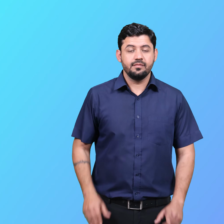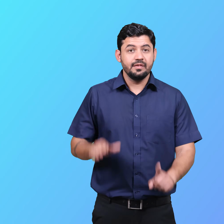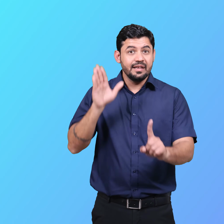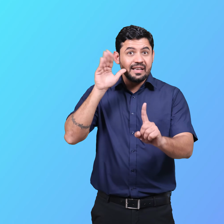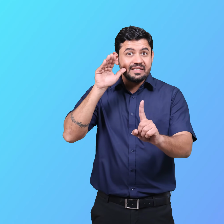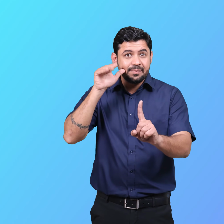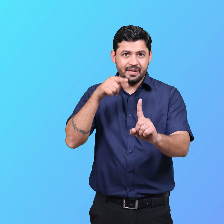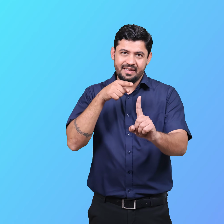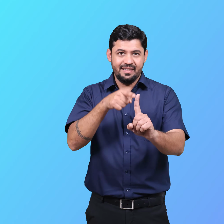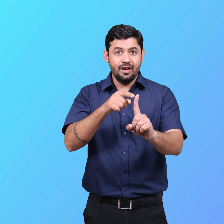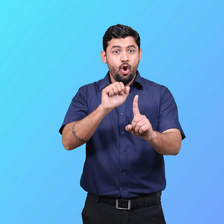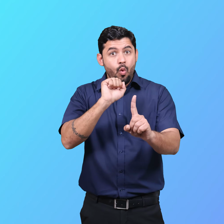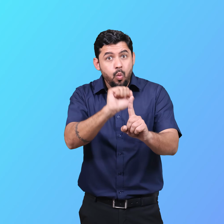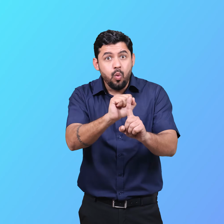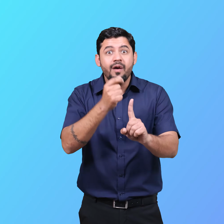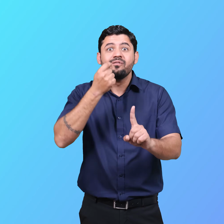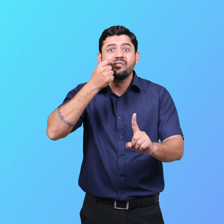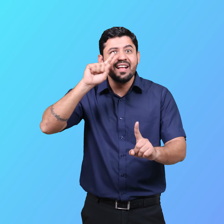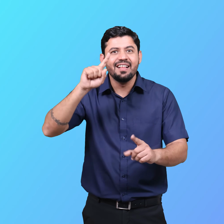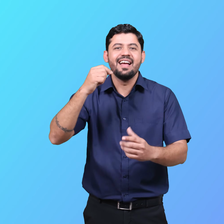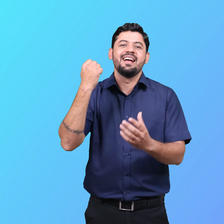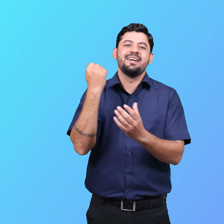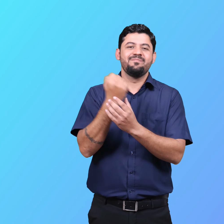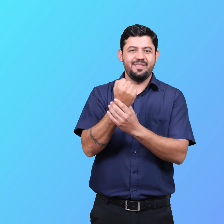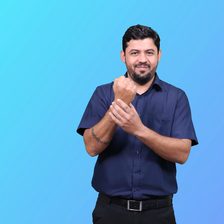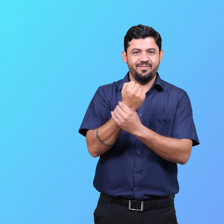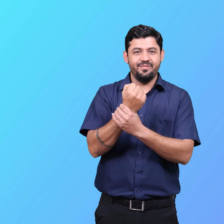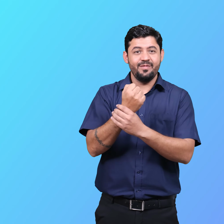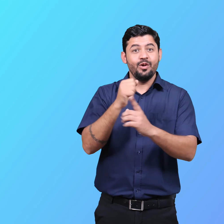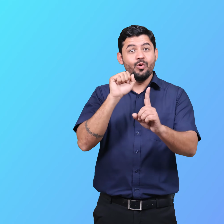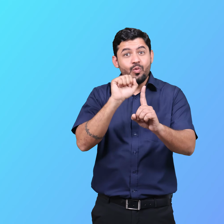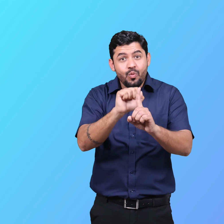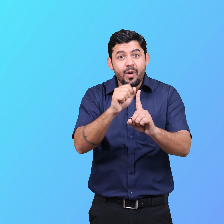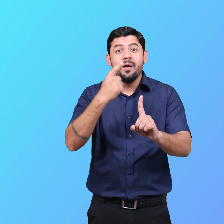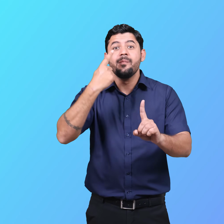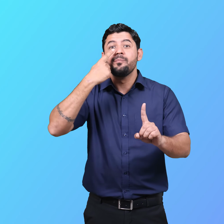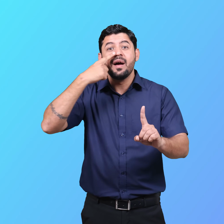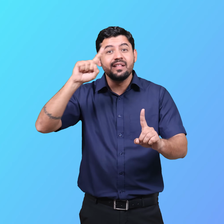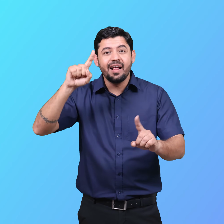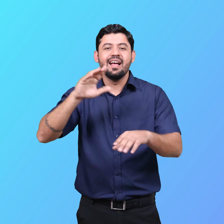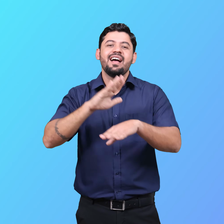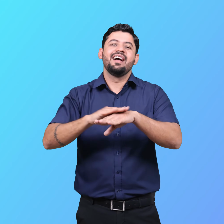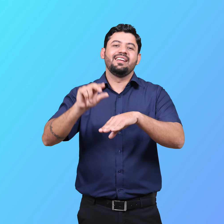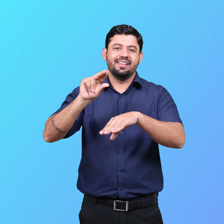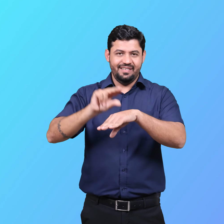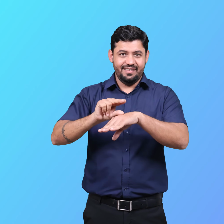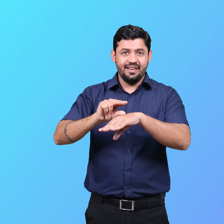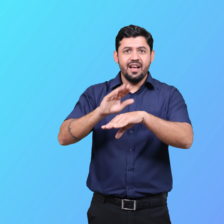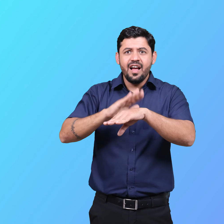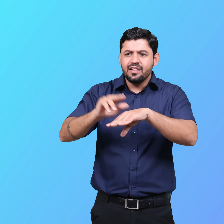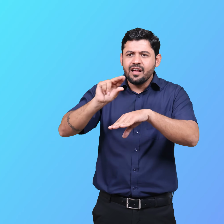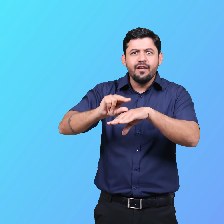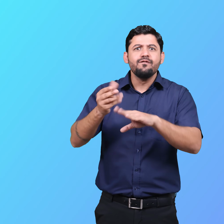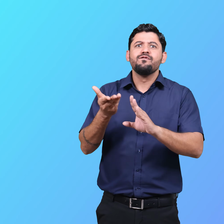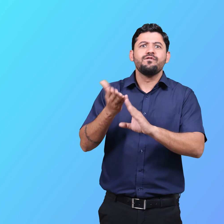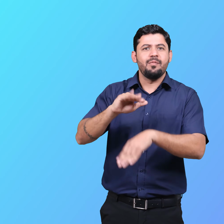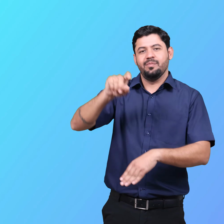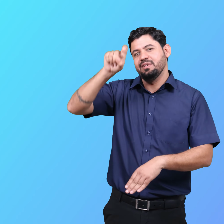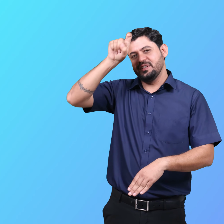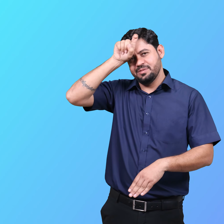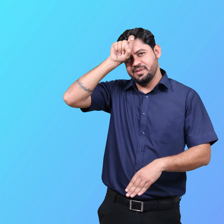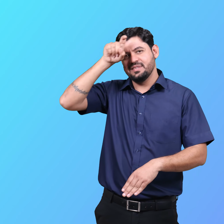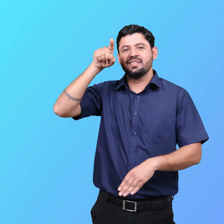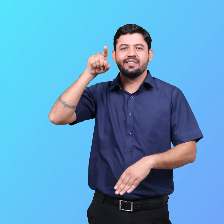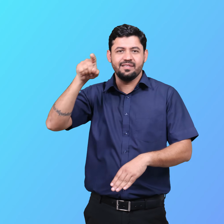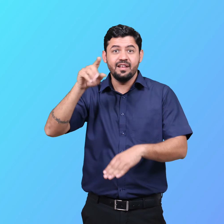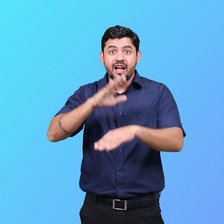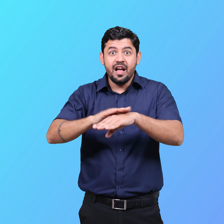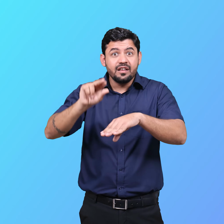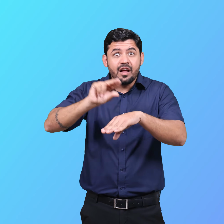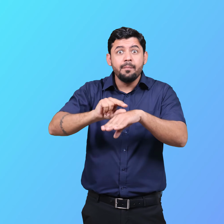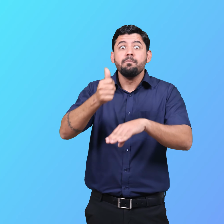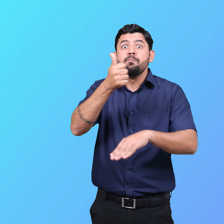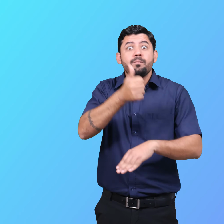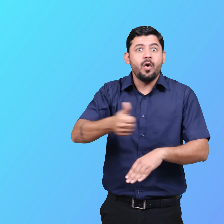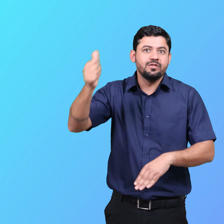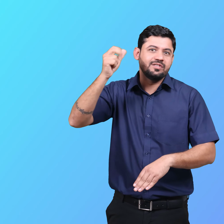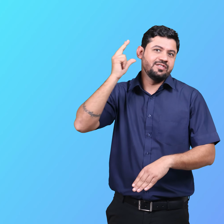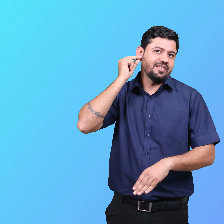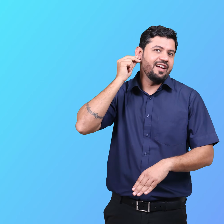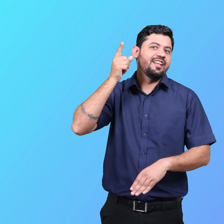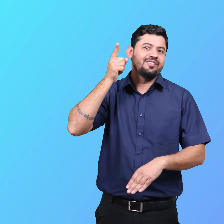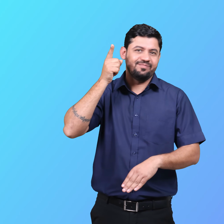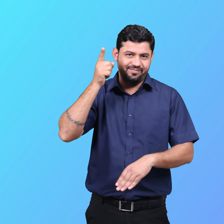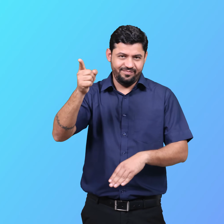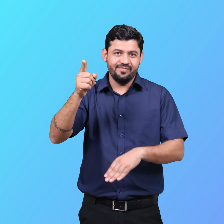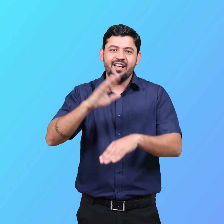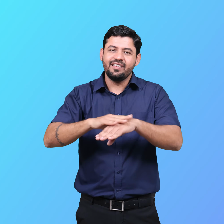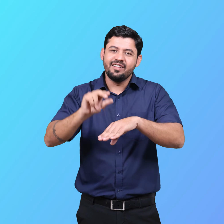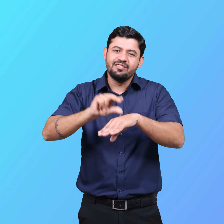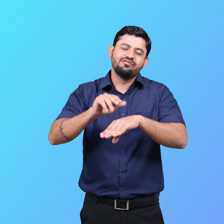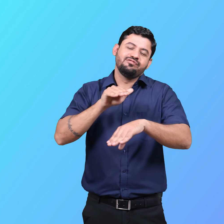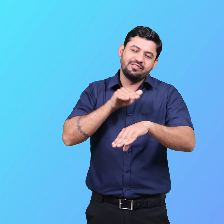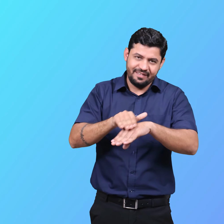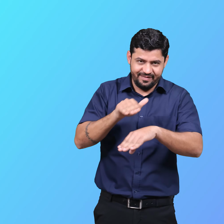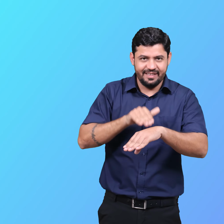This is the record of Ishmael’s family. Ishmael was the son of Abraham and Hagar, Sarah’s Egyptian slave.